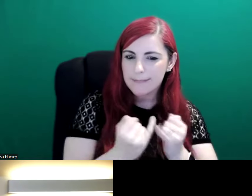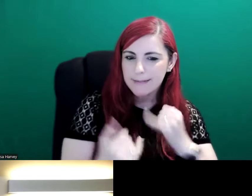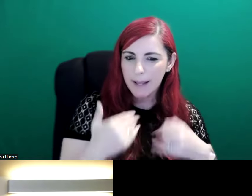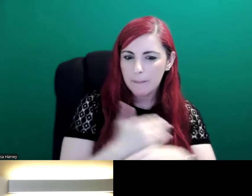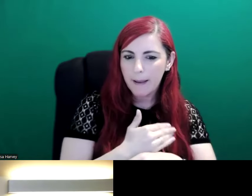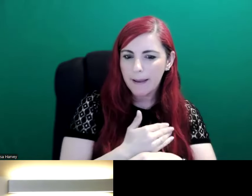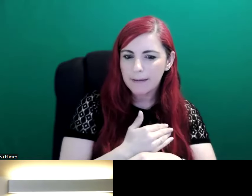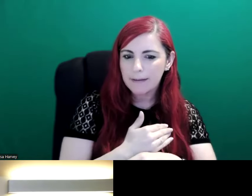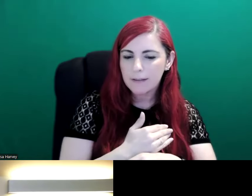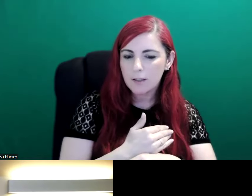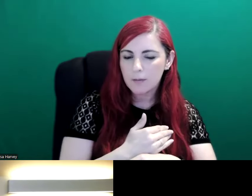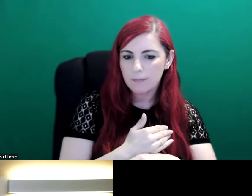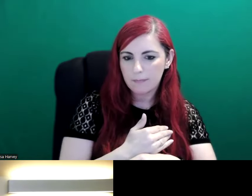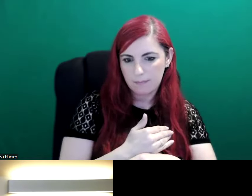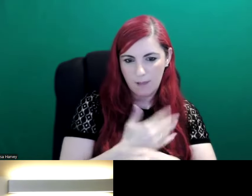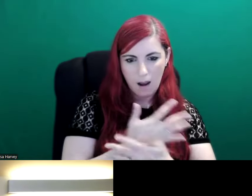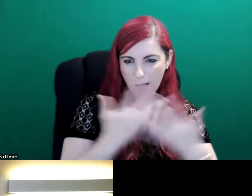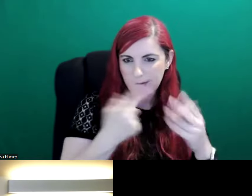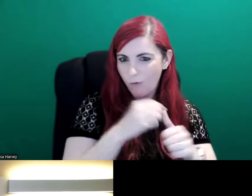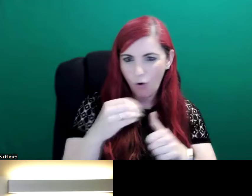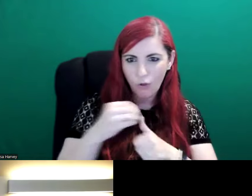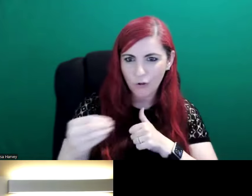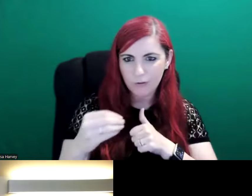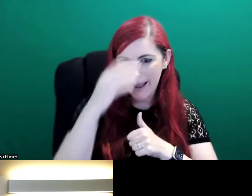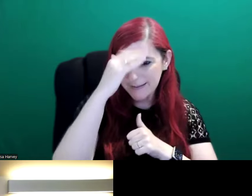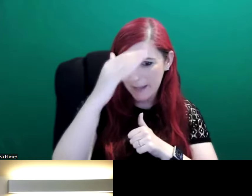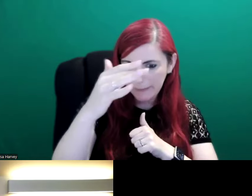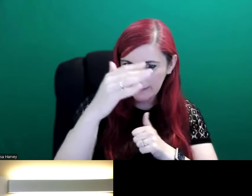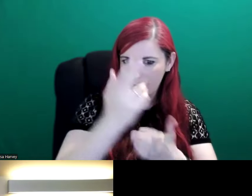Arnold and many other scholars since, and the methods that they used, which was based